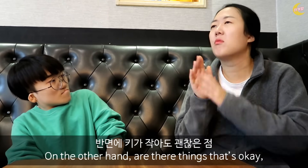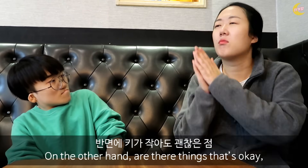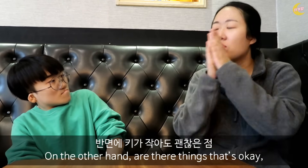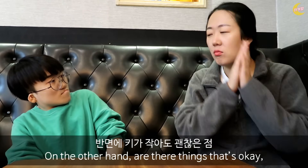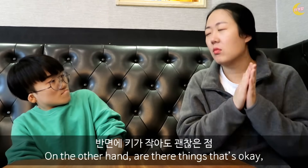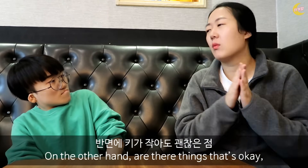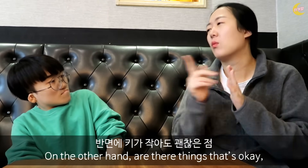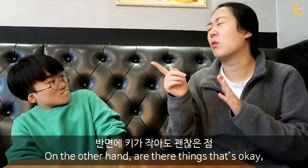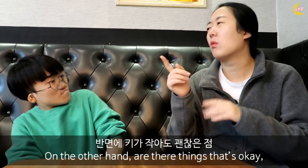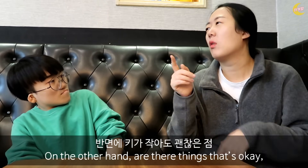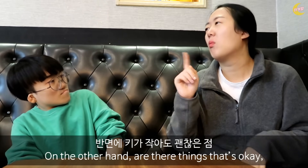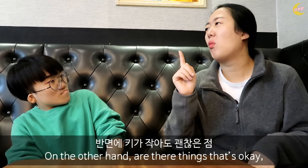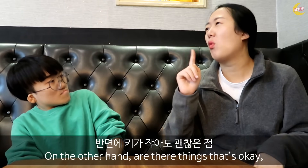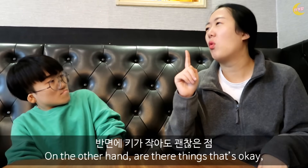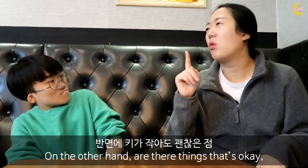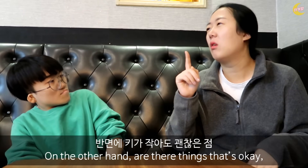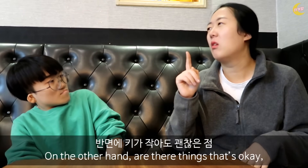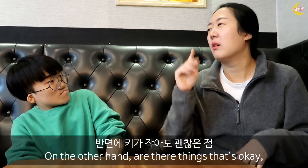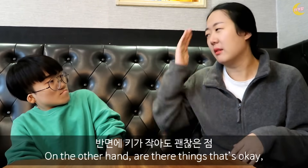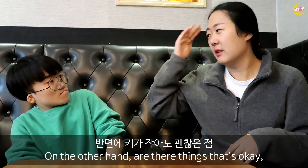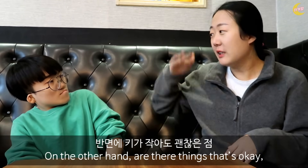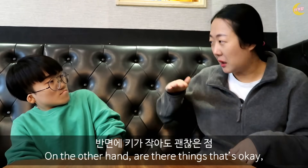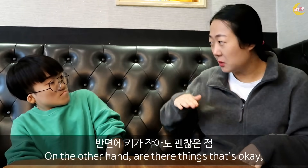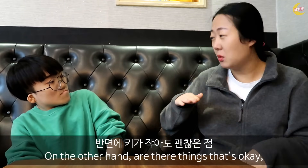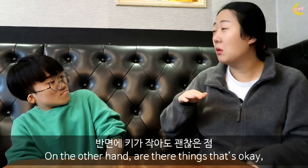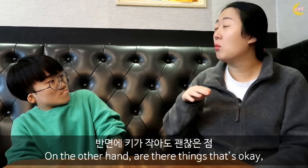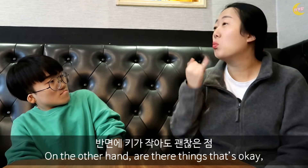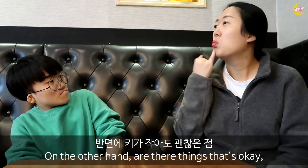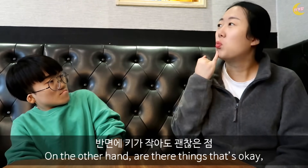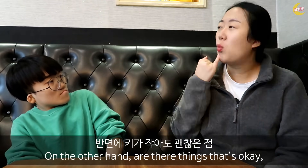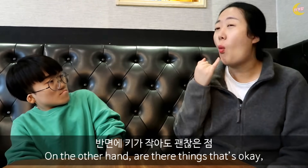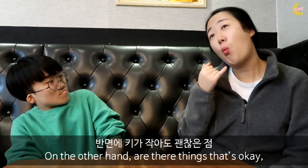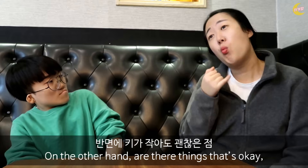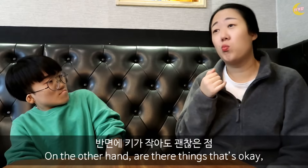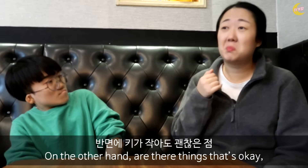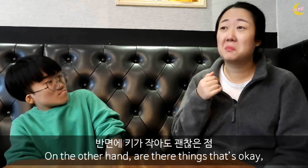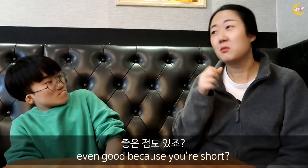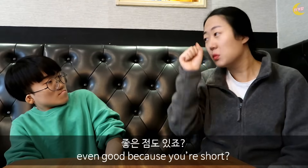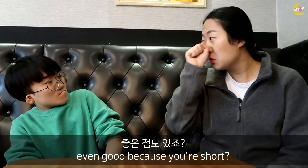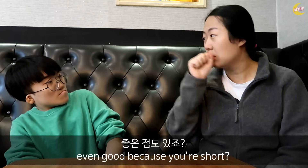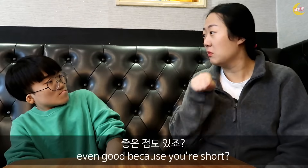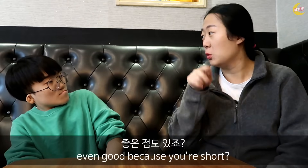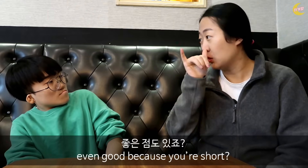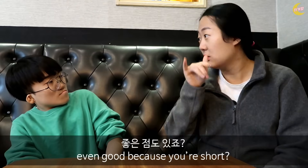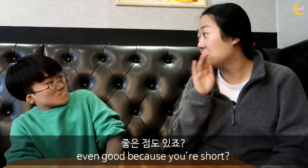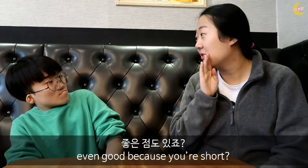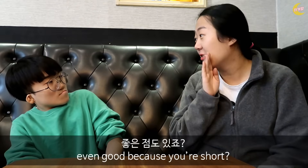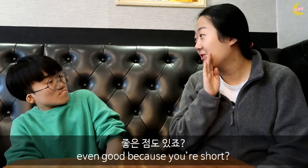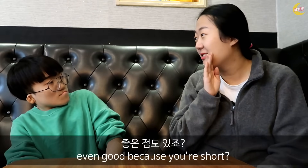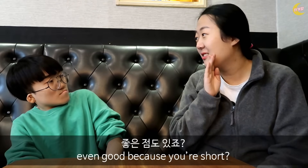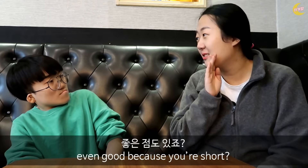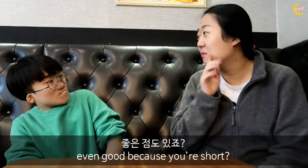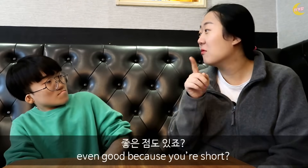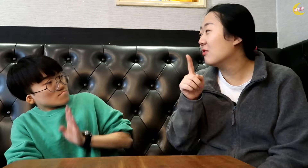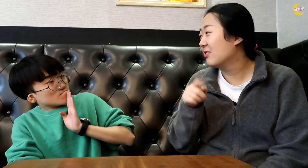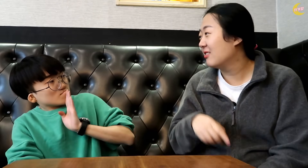On the other hand, are there things that’s okay, even good because you’re short?